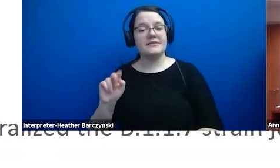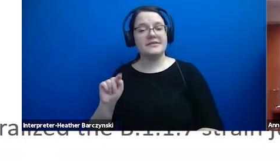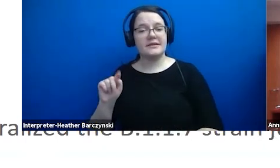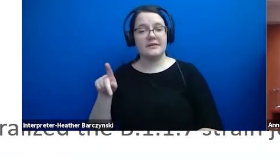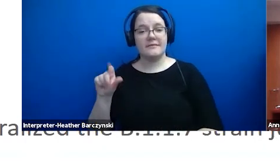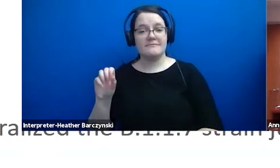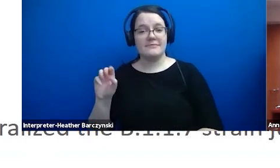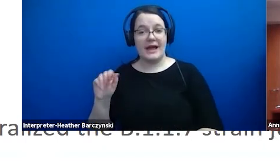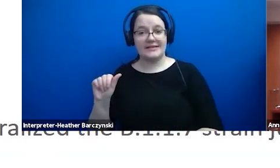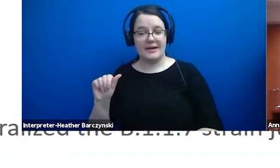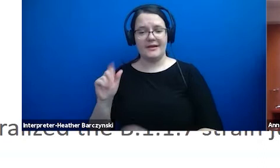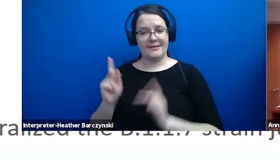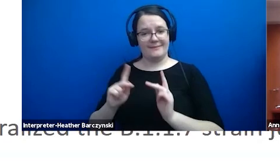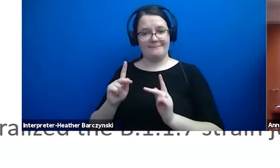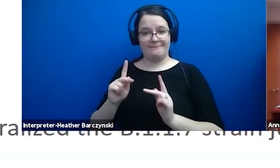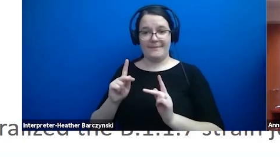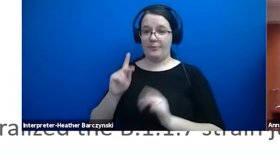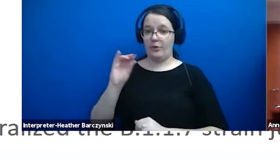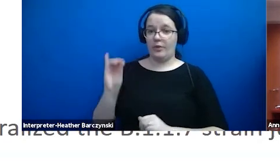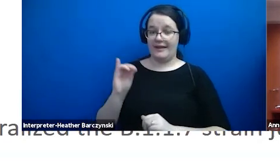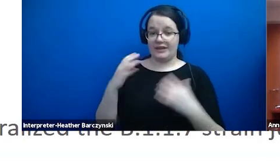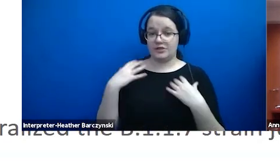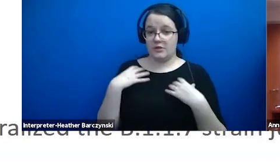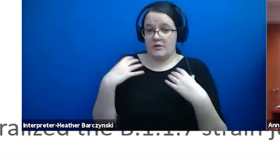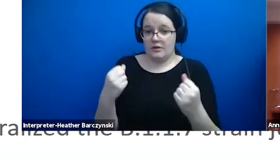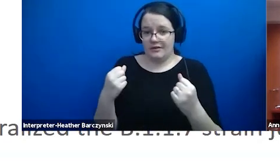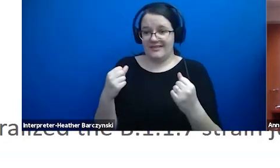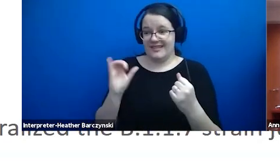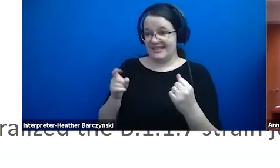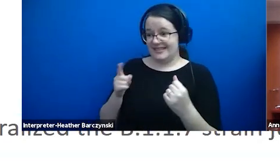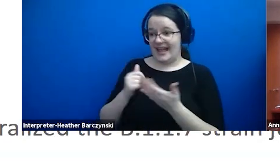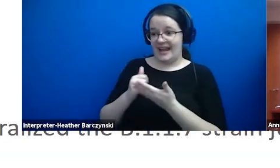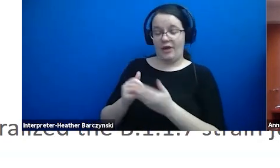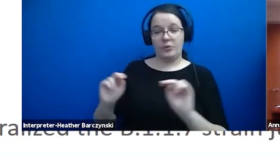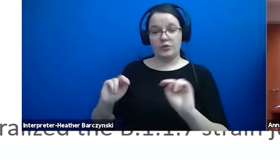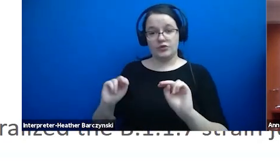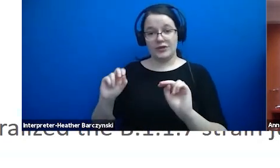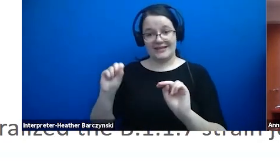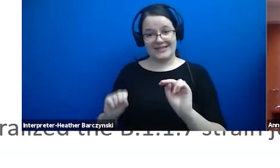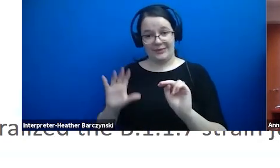did not neutralize the south african variant so that is a reason for some concern and i